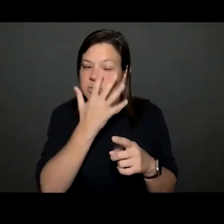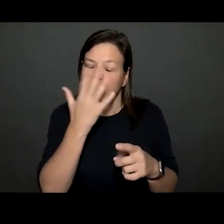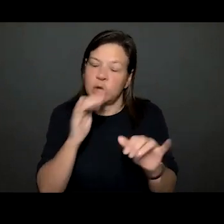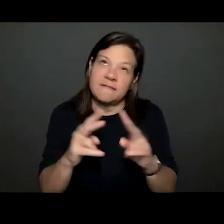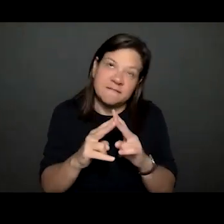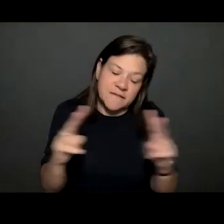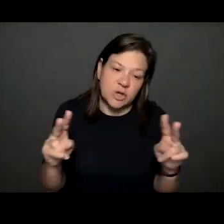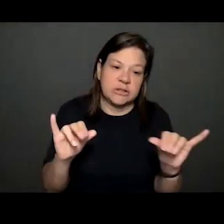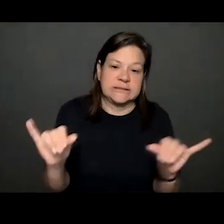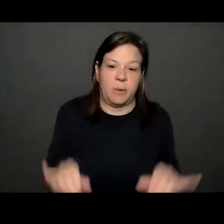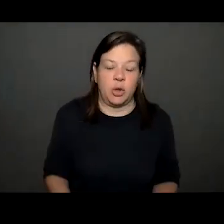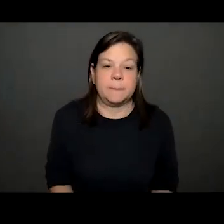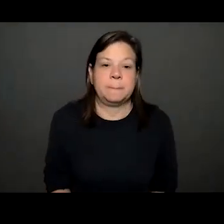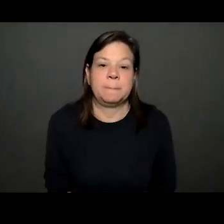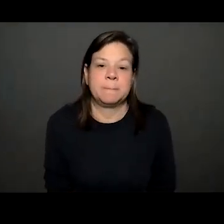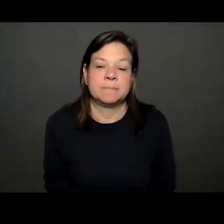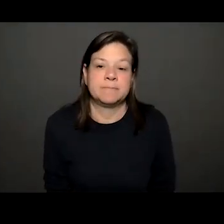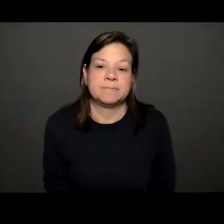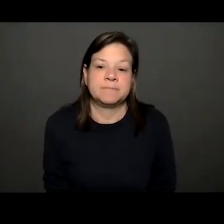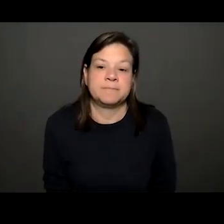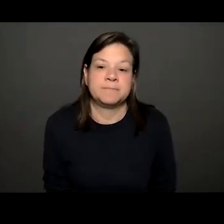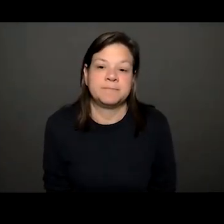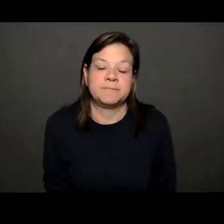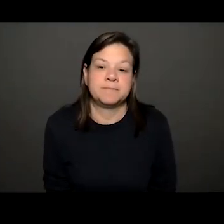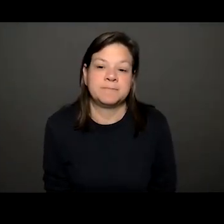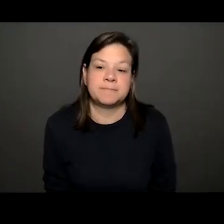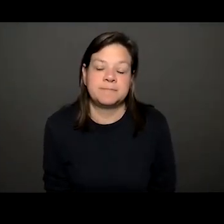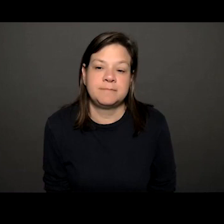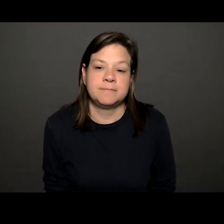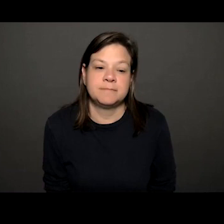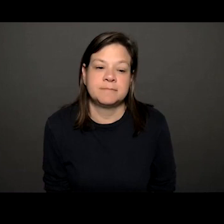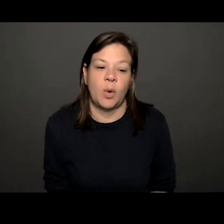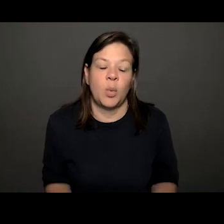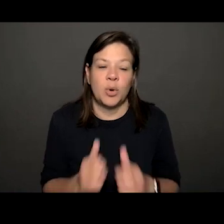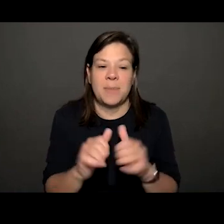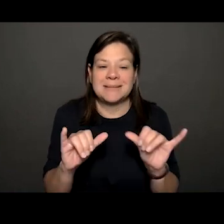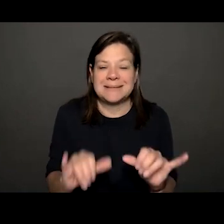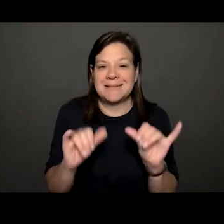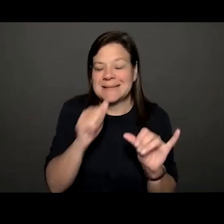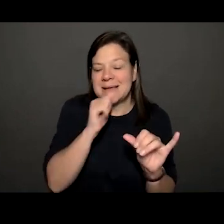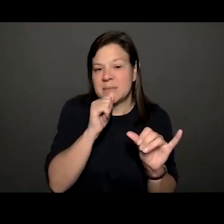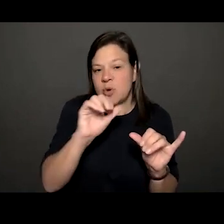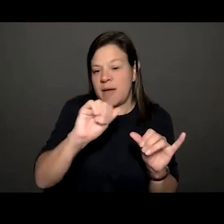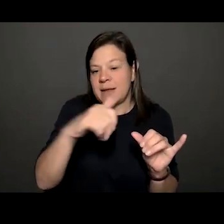SO WE'RE PASSING THAT SAME APP TOKEN THAT I USED FOR POSTMAN IN THROUGH SECRETS.